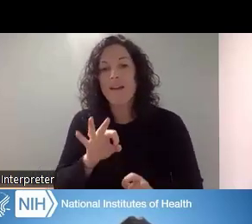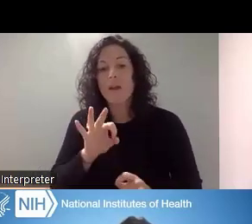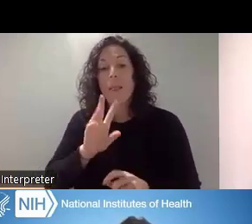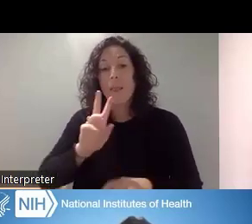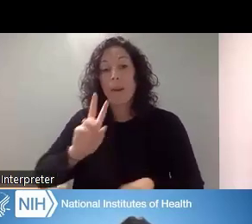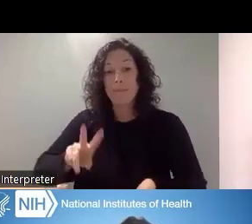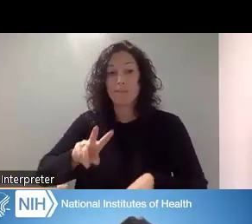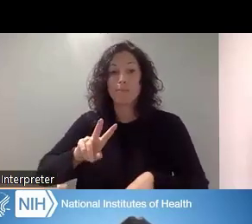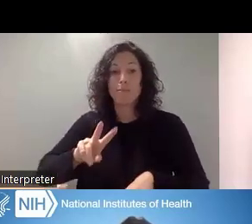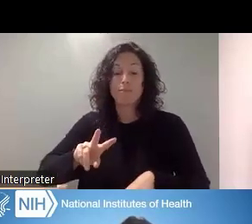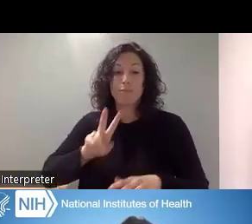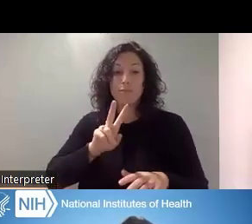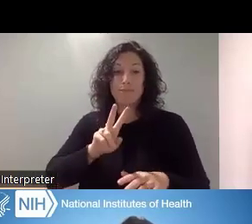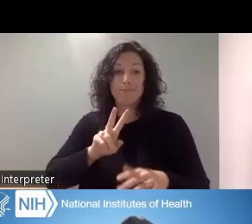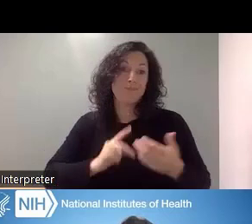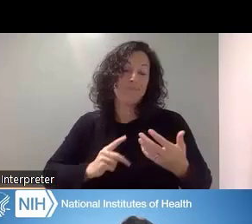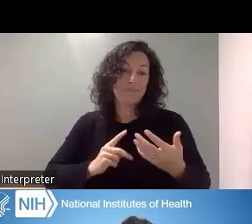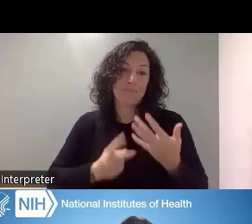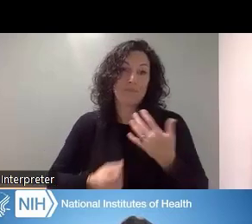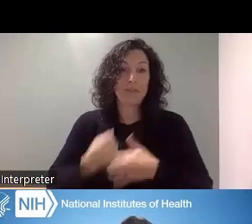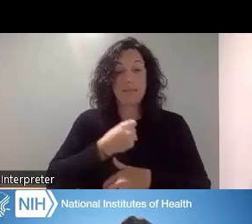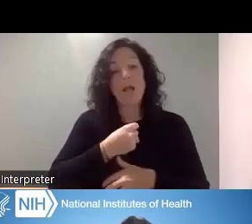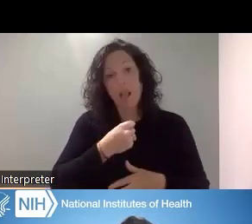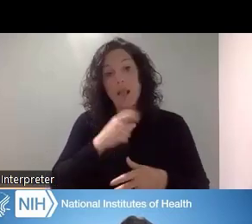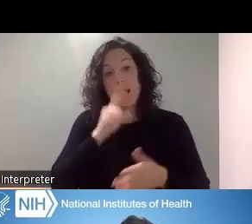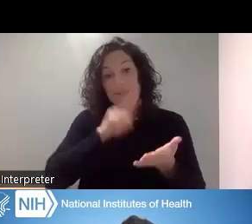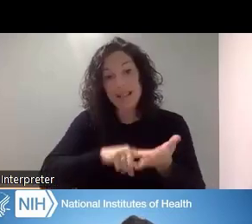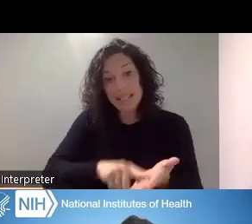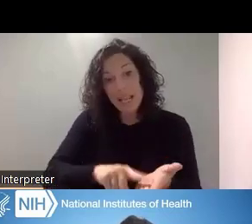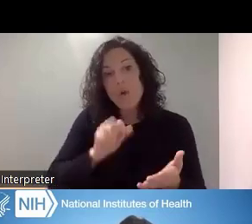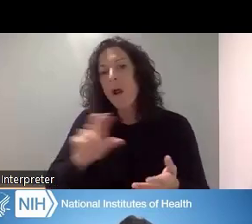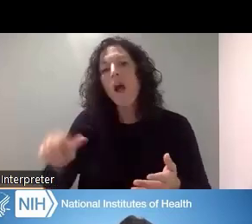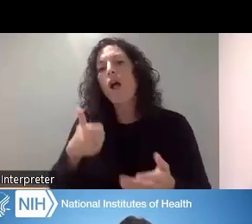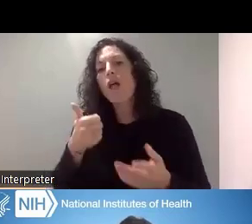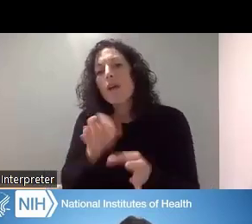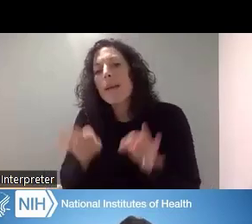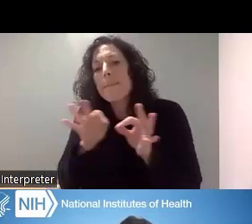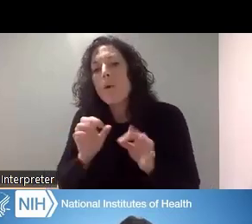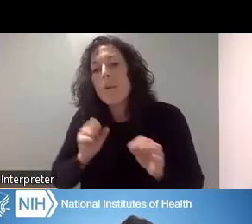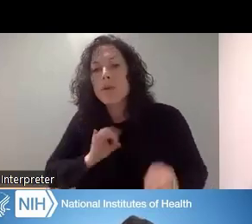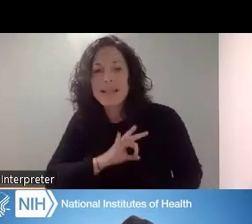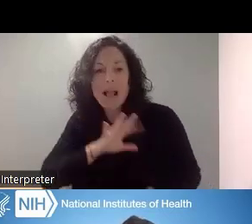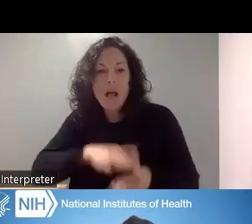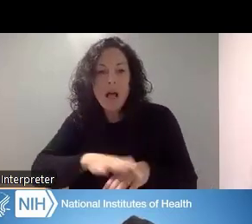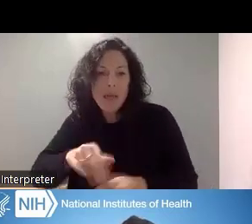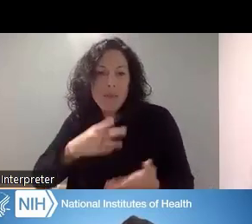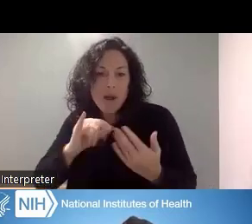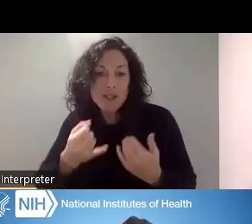or other senior key personnel effort on the project. So if there is a reduction of 25 percent or more,